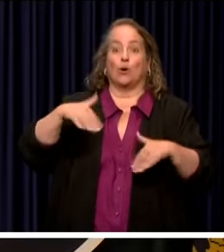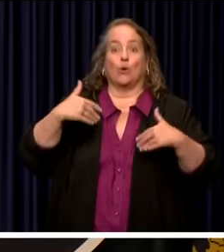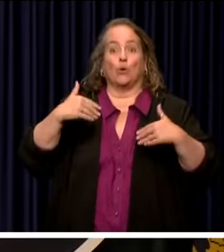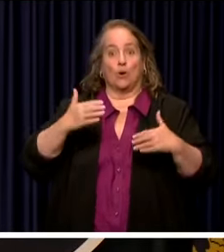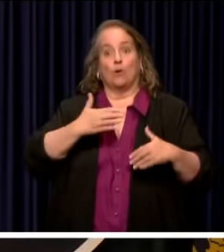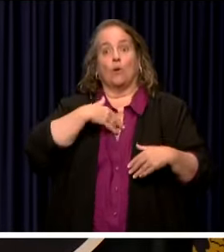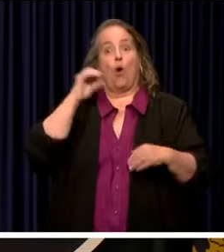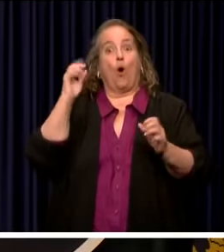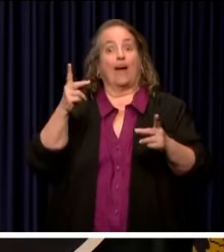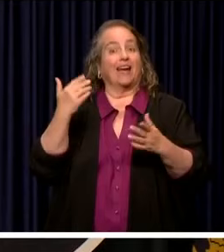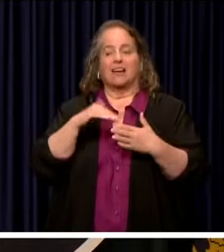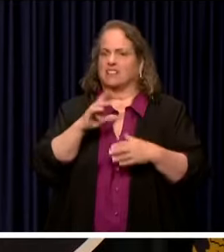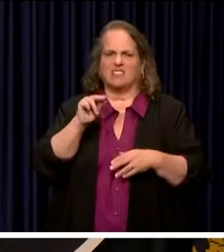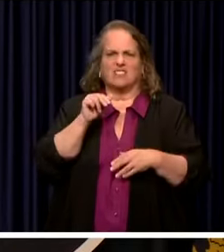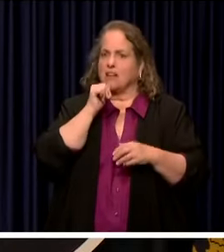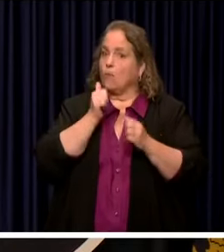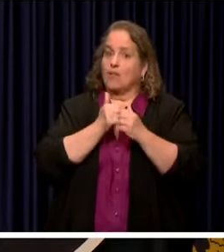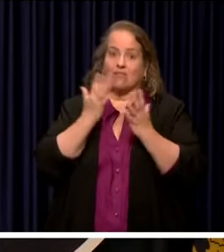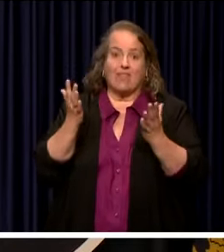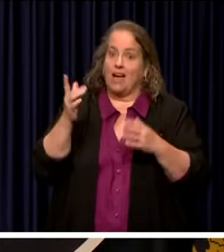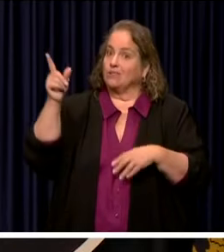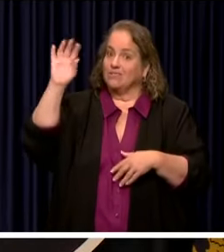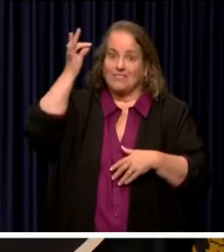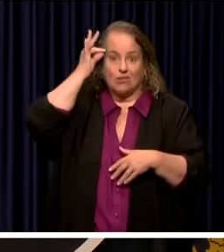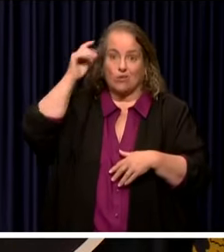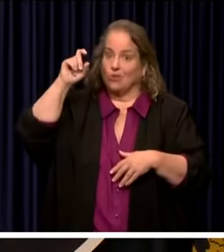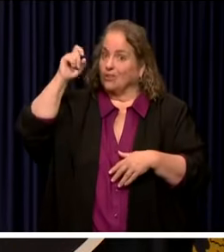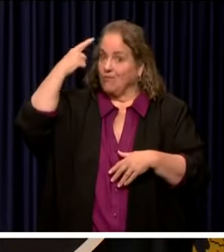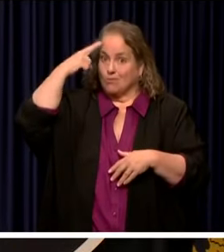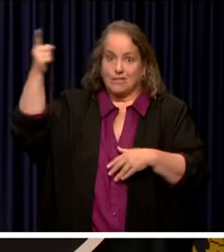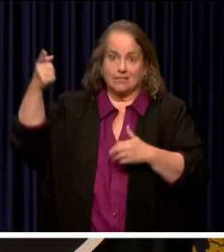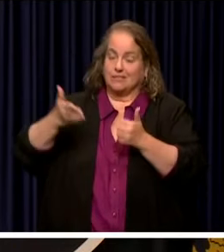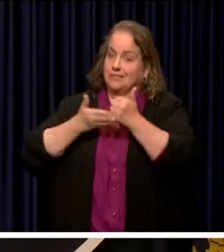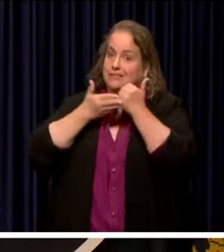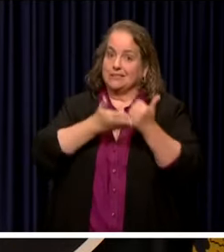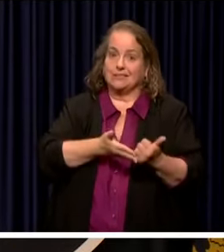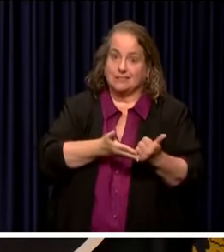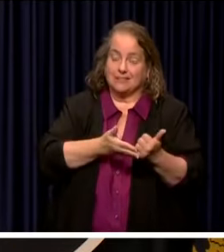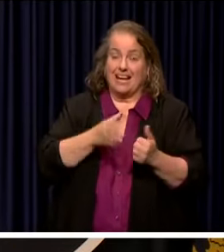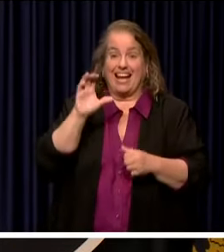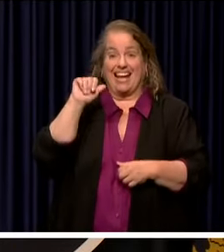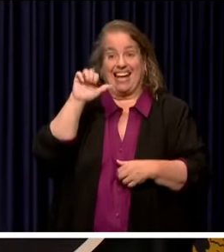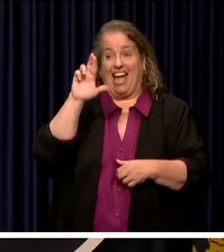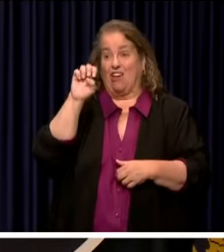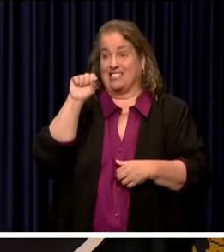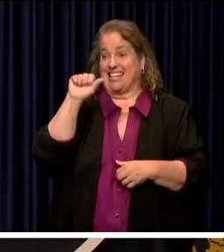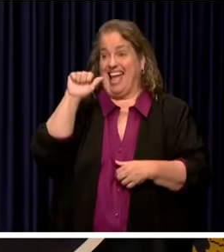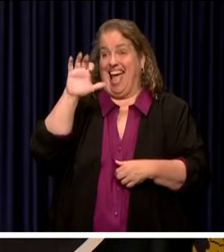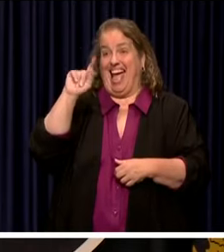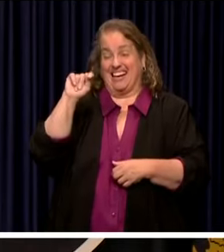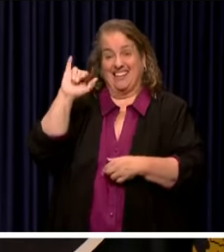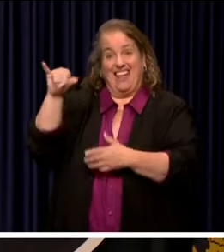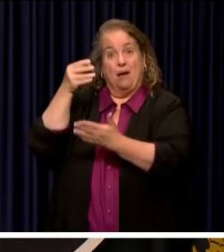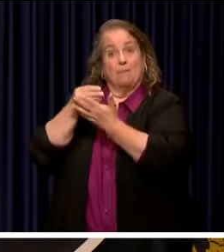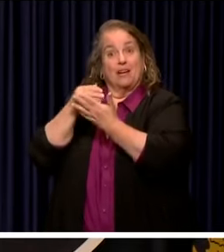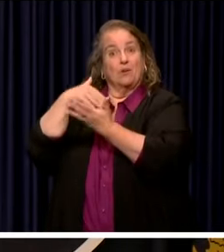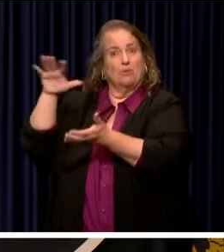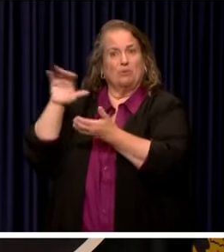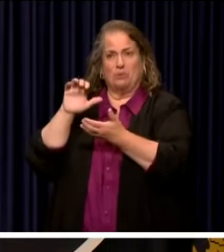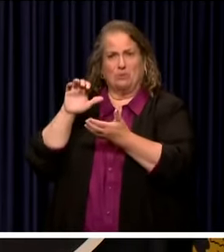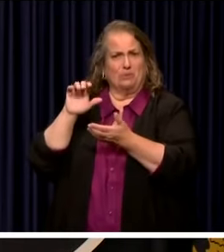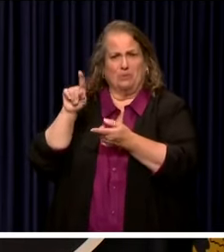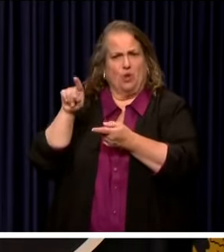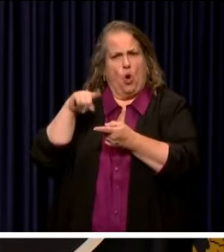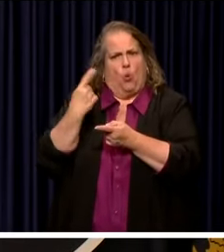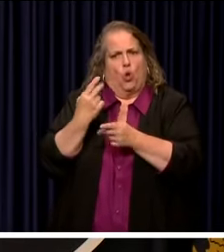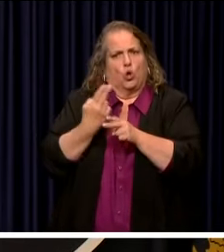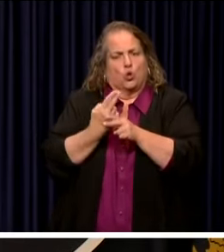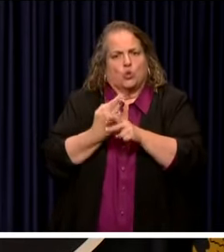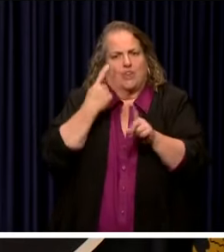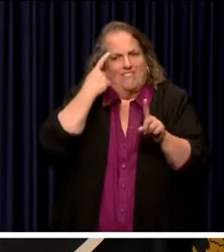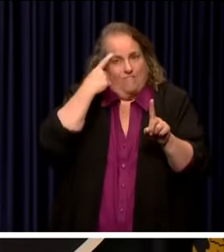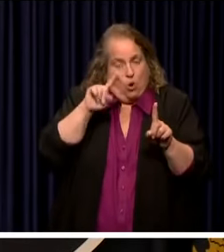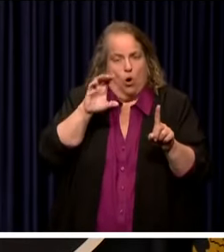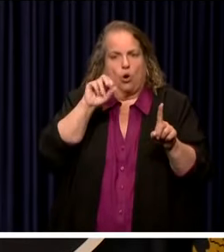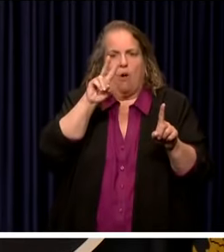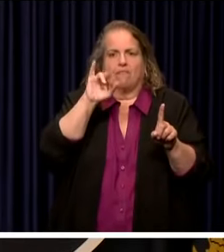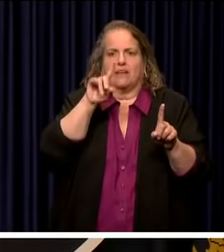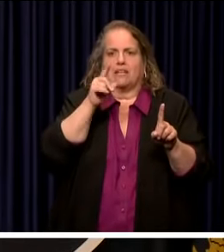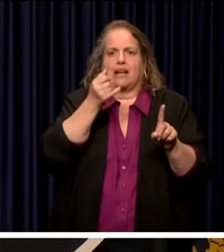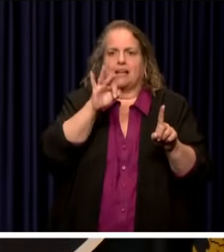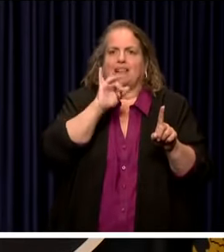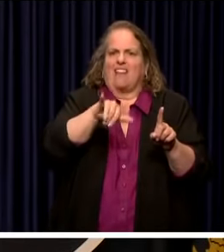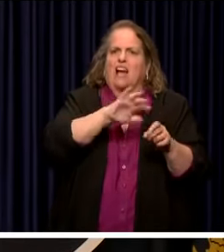SO IF WE DO THIS RIGHT, LET'S